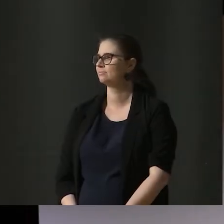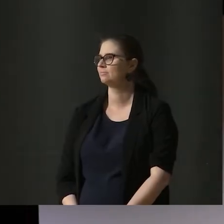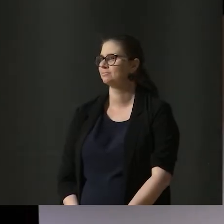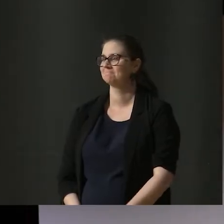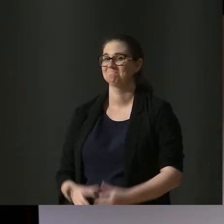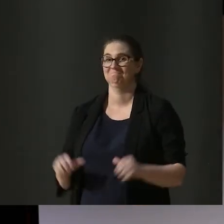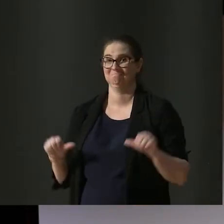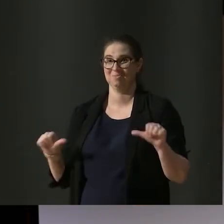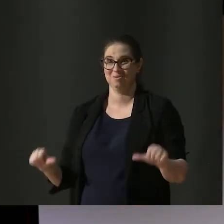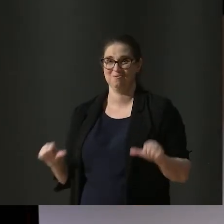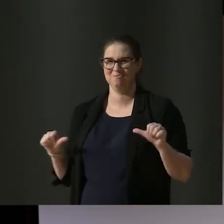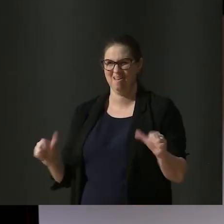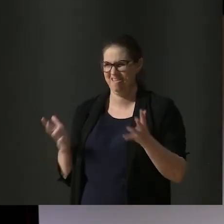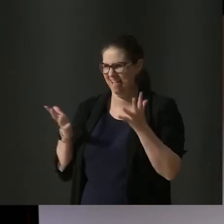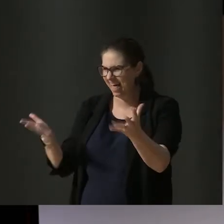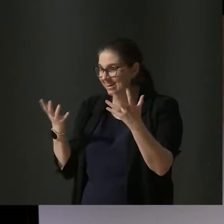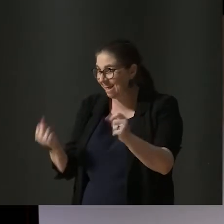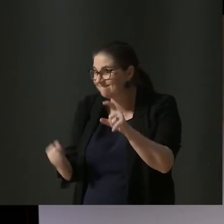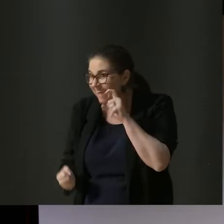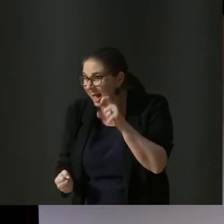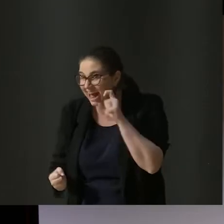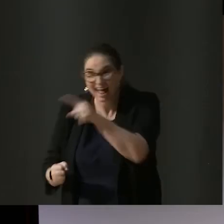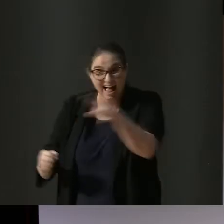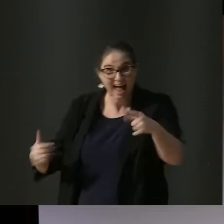All right. Let's have some fun. How are you feeling?